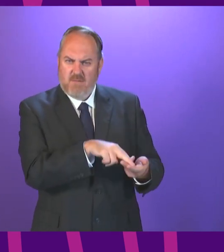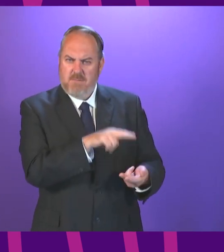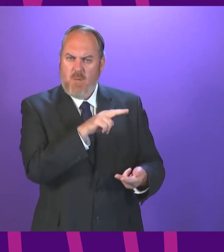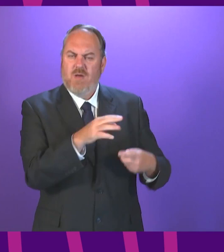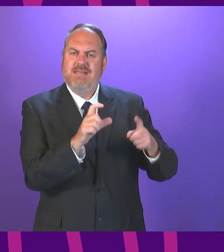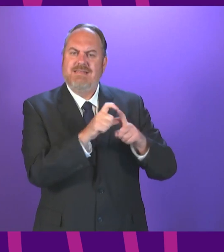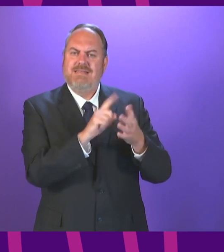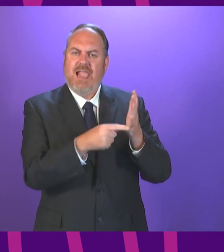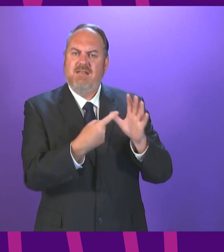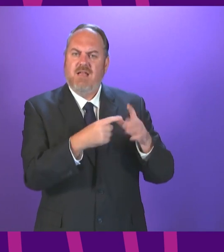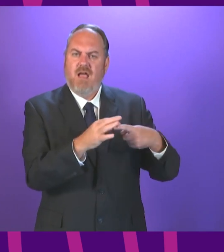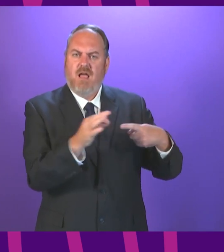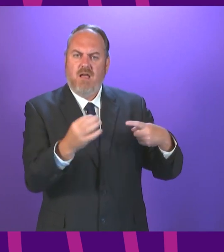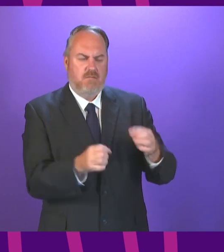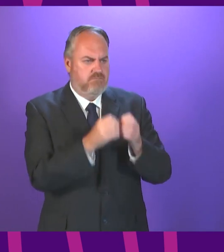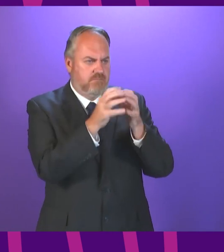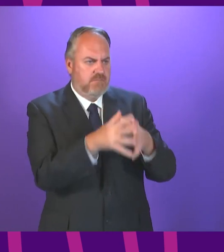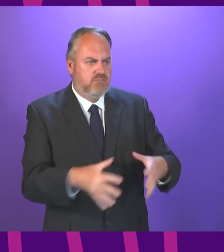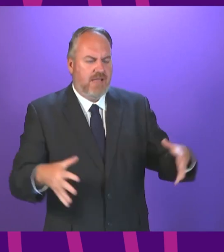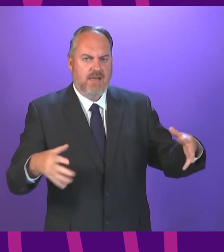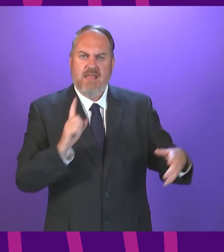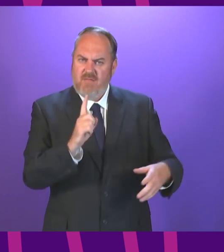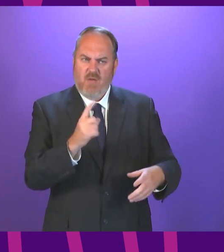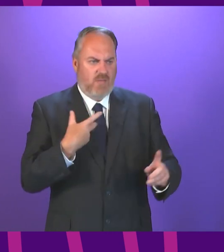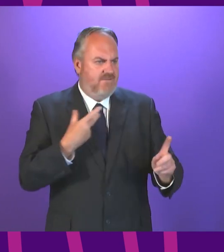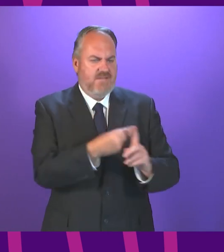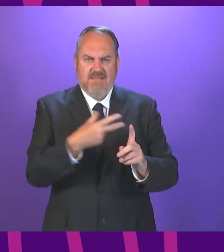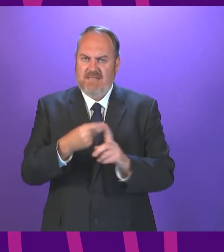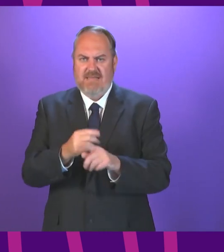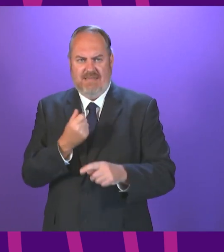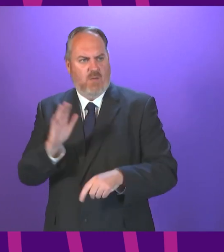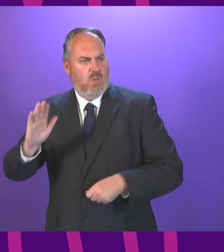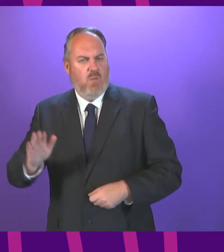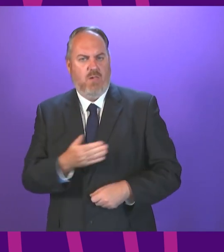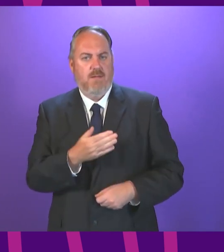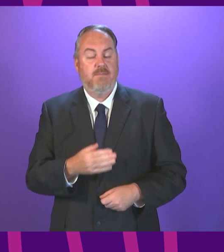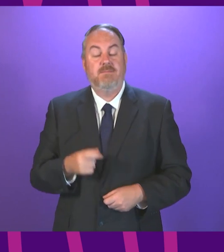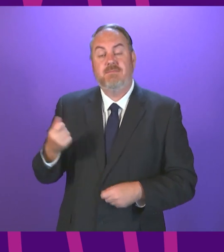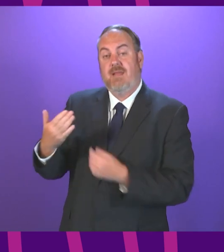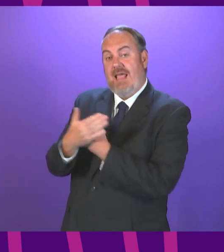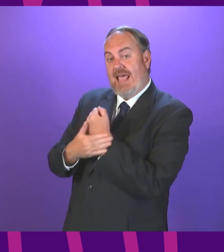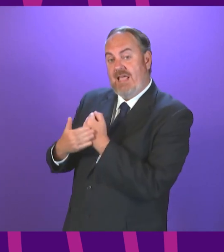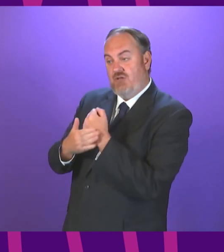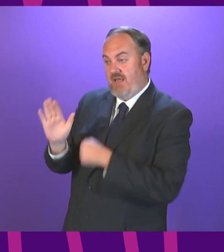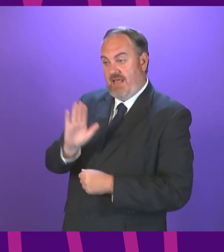Some countries that did well in suppressing the virus last year—countries in the Asia-Pacific region, for example—are now seeing